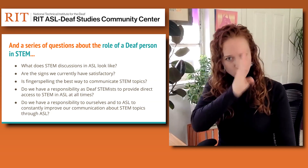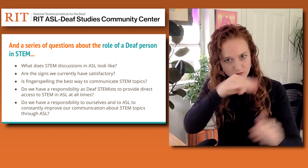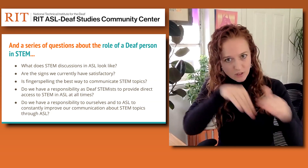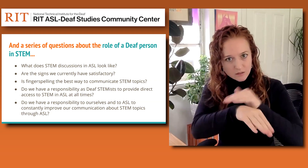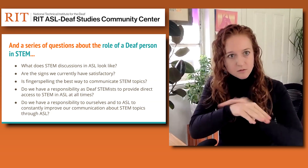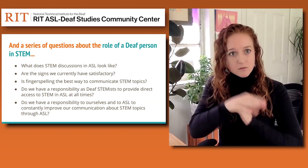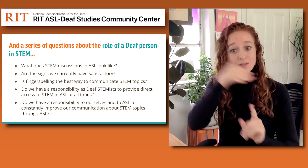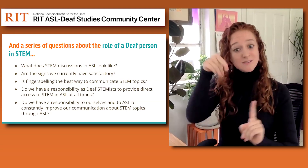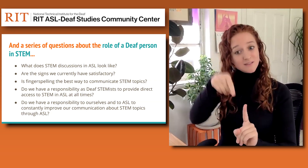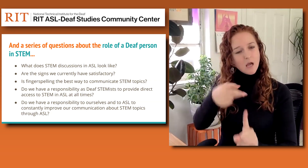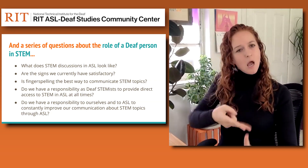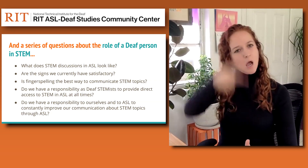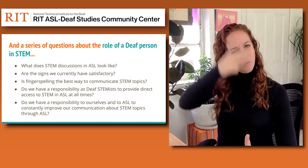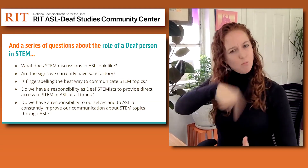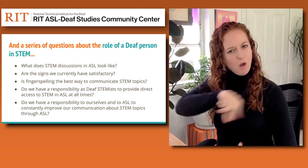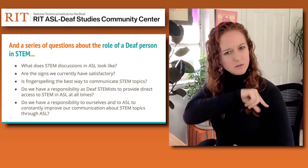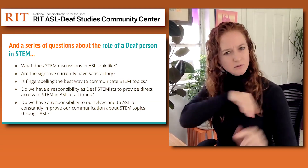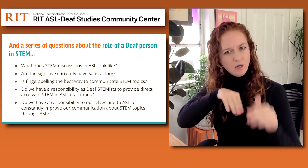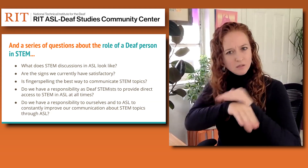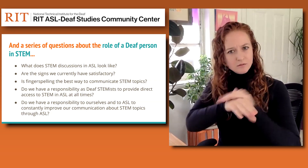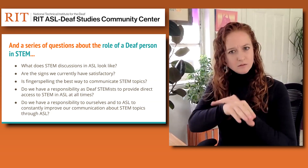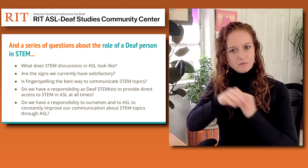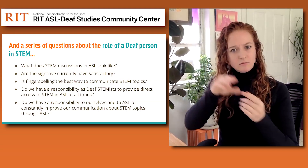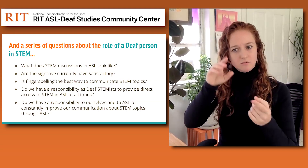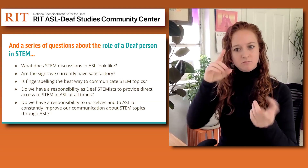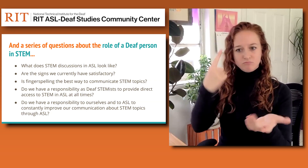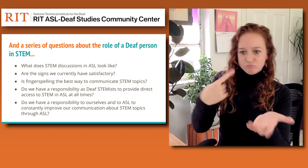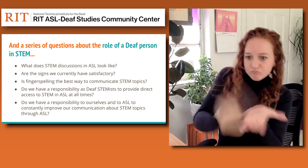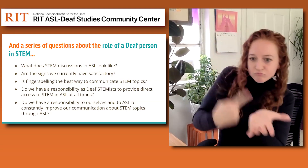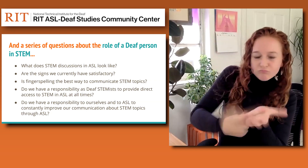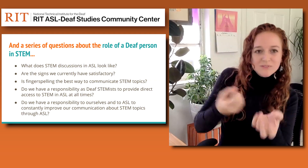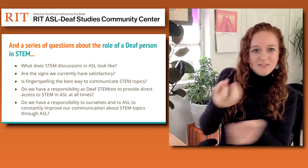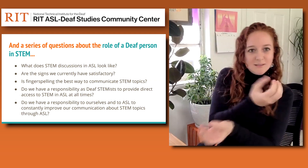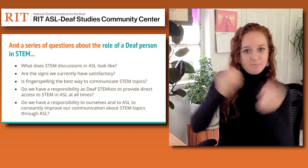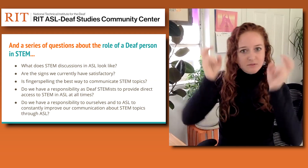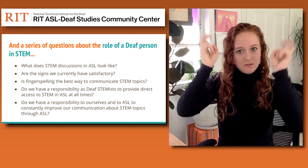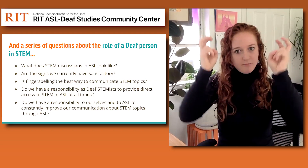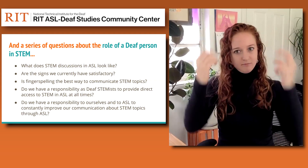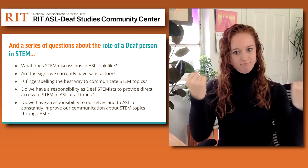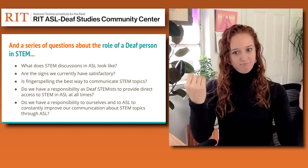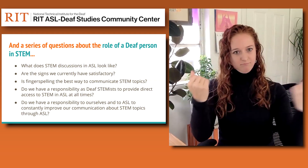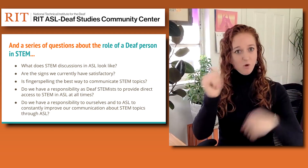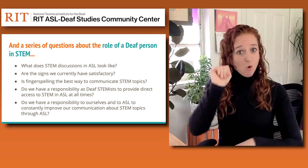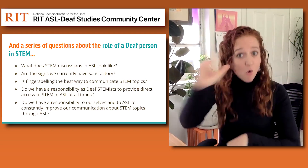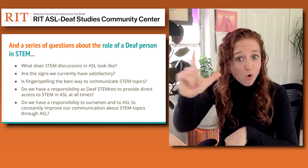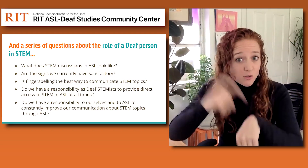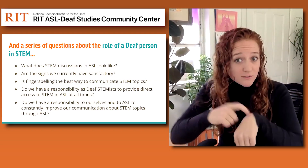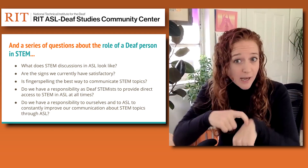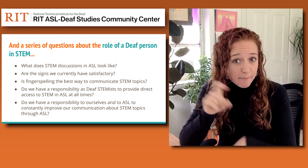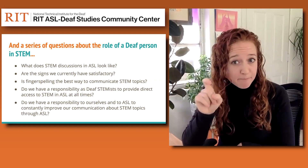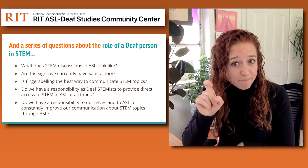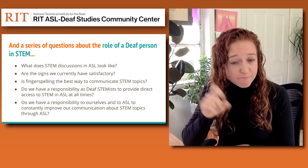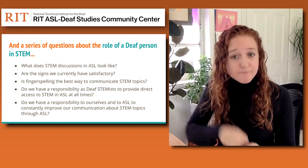I have a responsibility to provide direct access, high-quality access for deaf and hard-of-hearing people